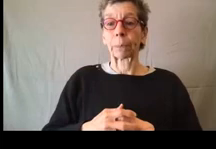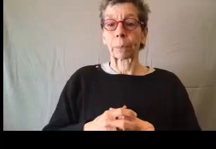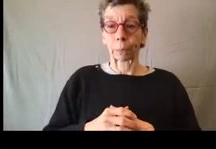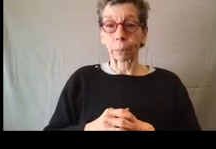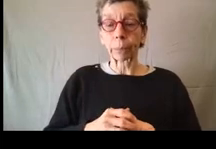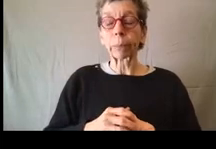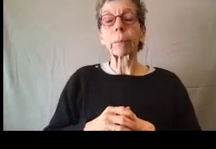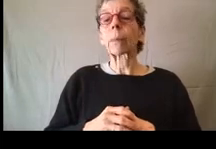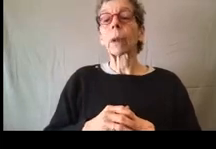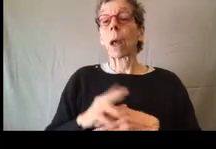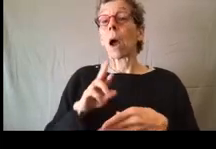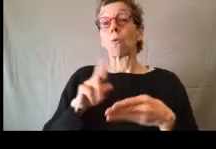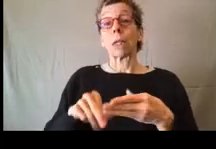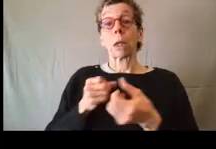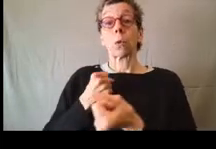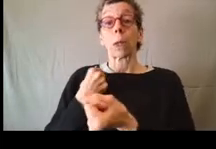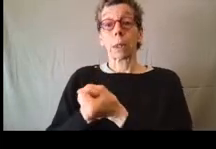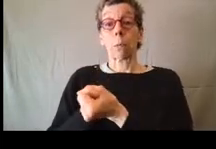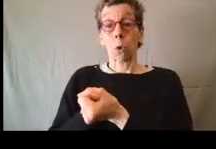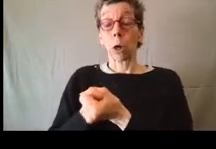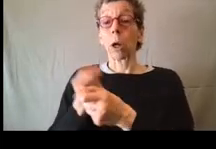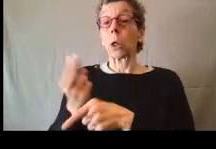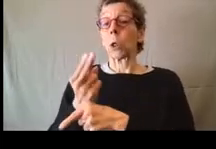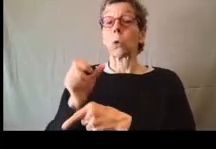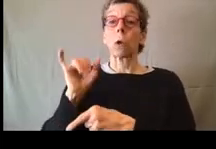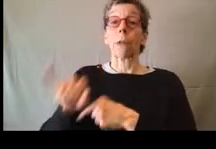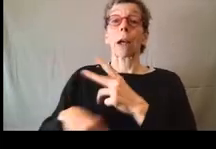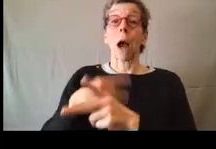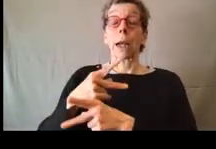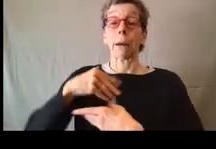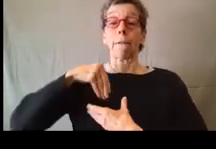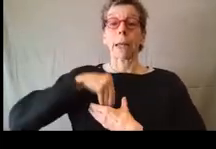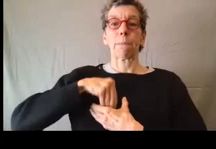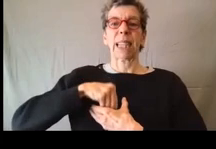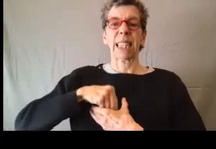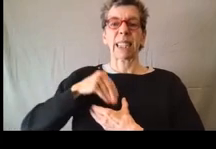The results support the use of implicit association measures to assess latent attitude for people